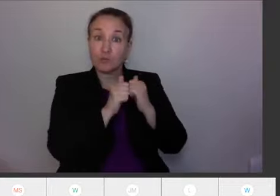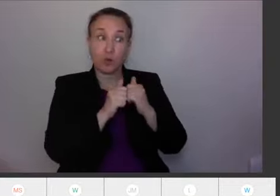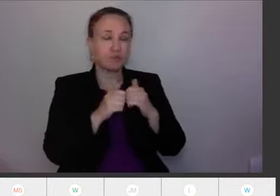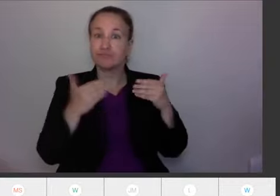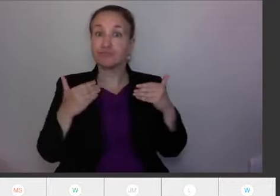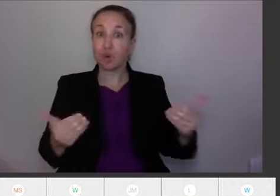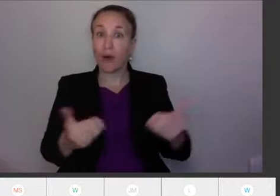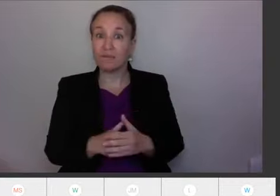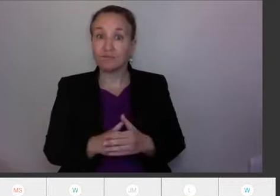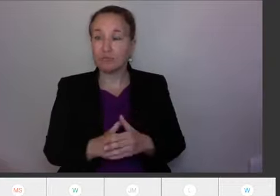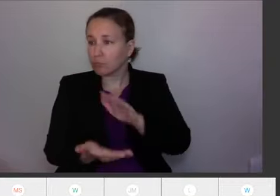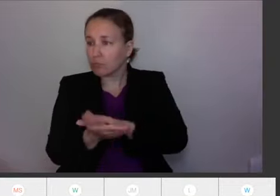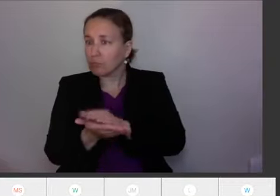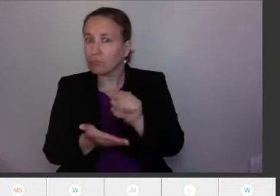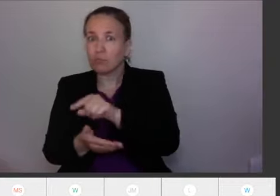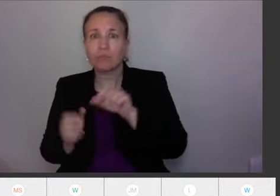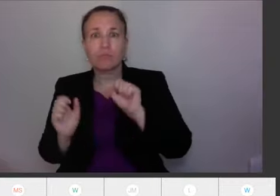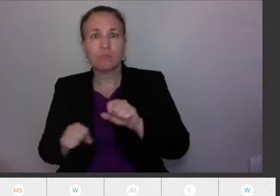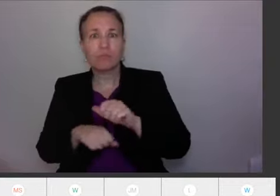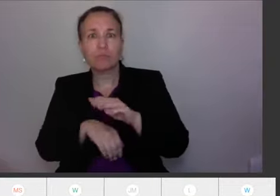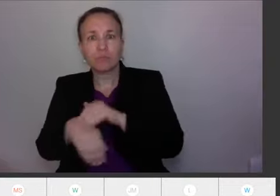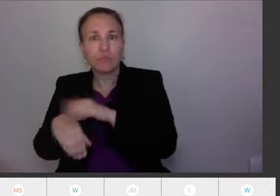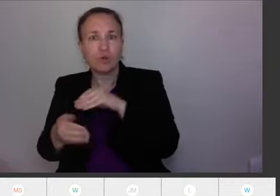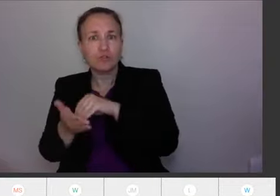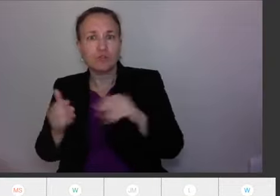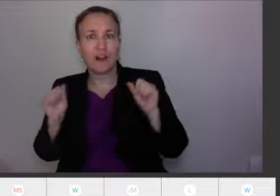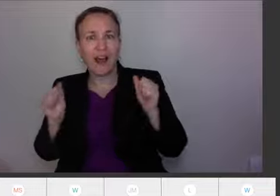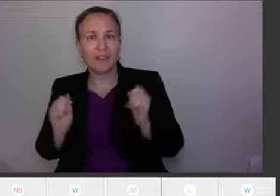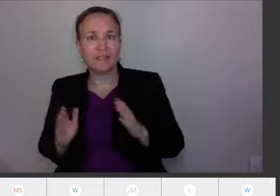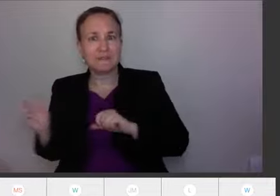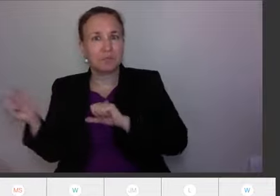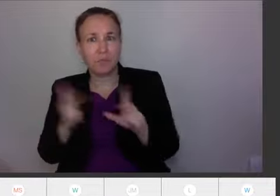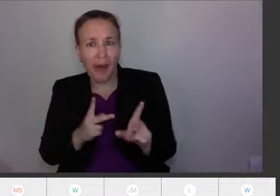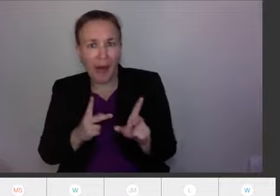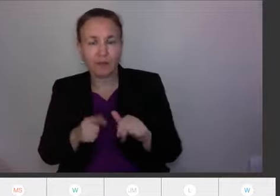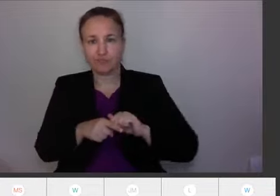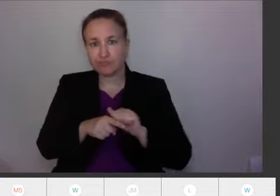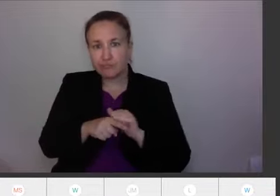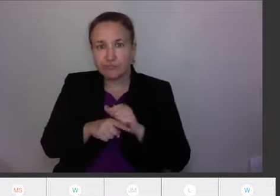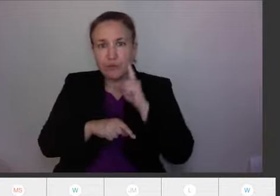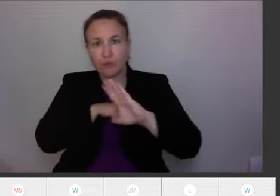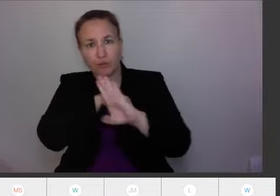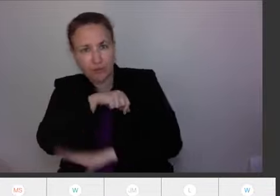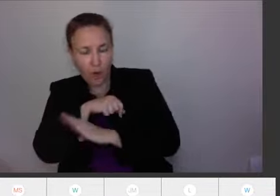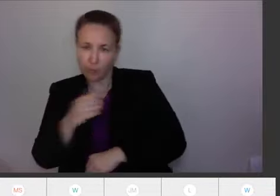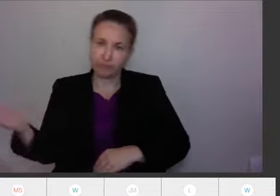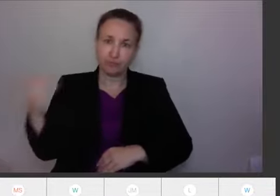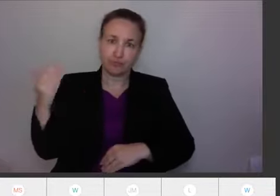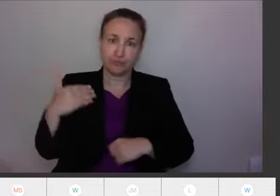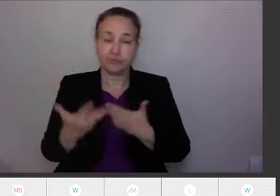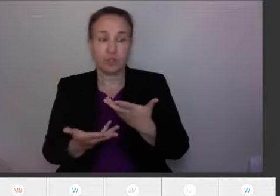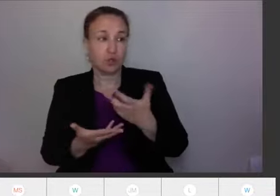schools could begin to call student athletes back to begin conditioning for the fall and things like that so